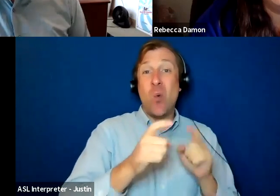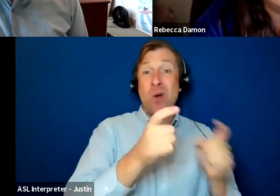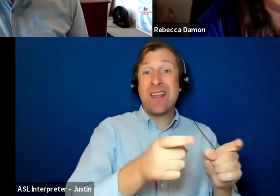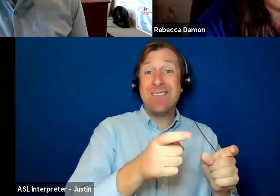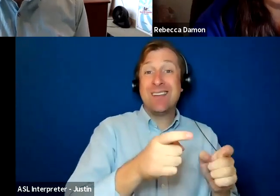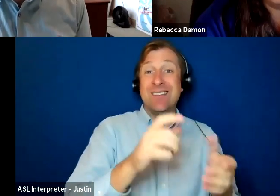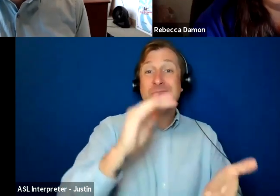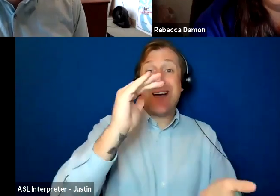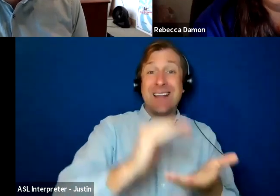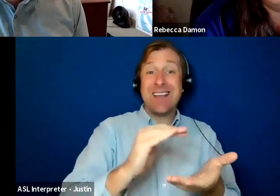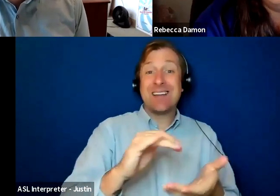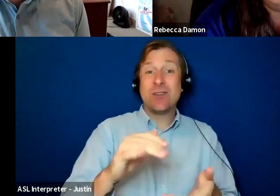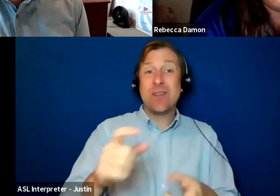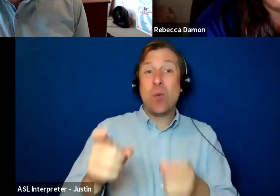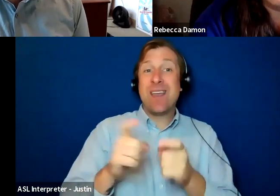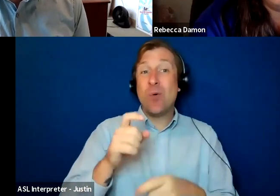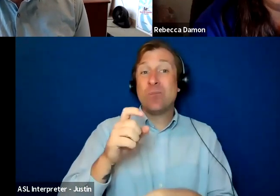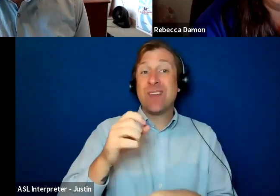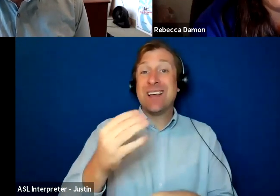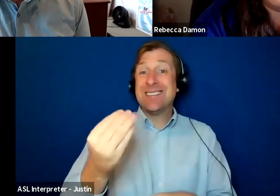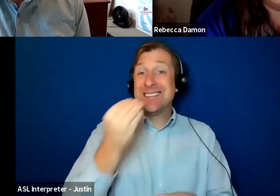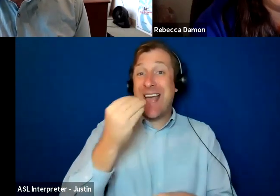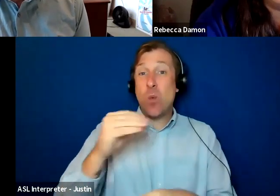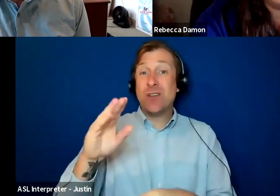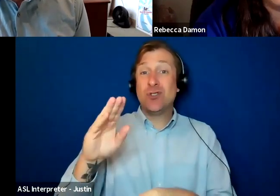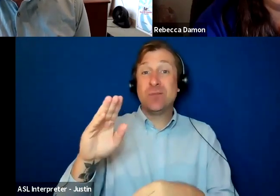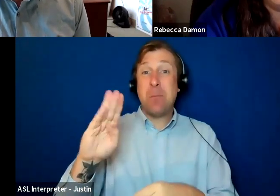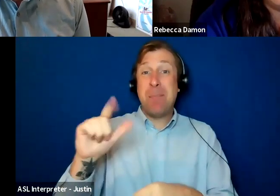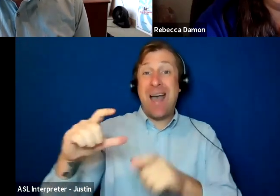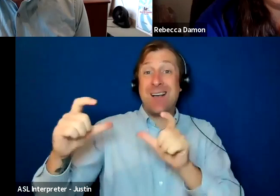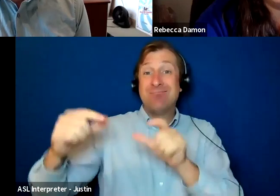told to put the mask in the bag, and then in our pocket. I've stopped doing that because I was only